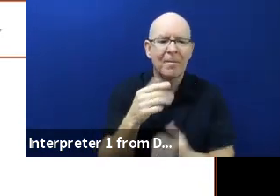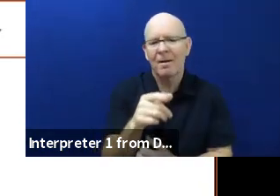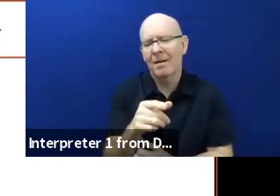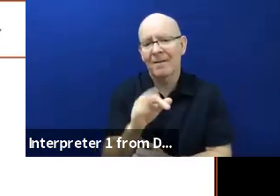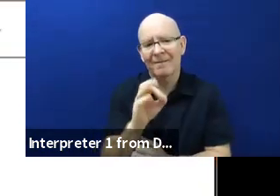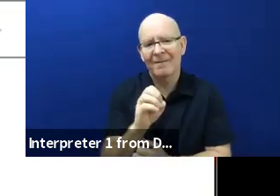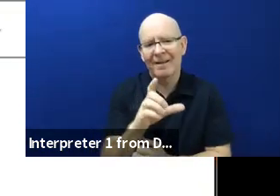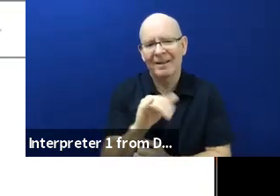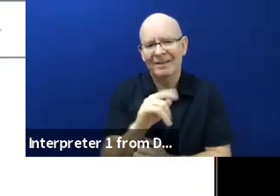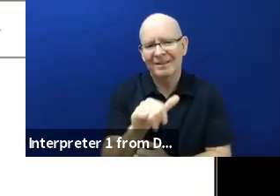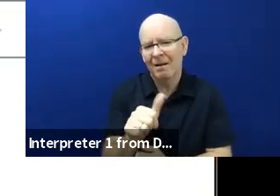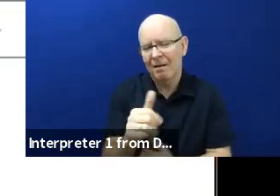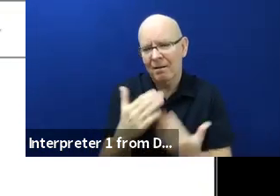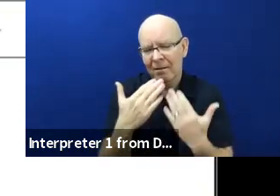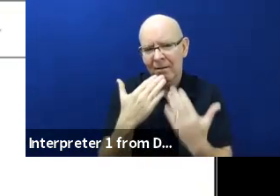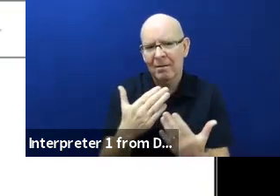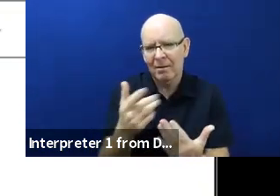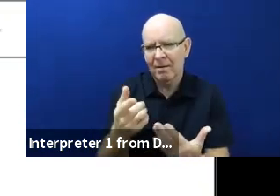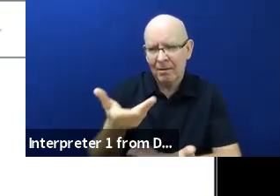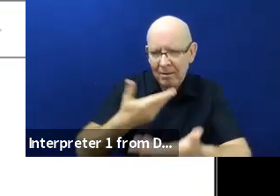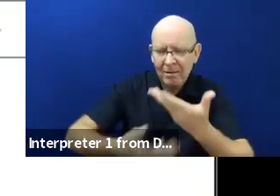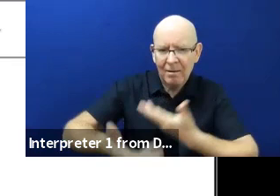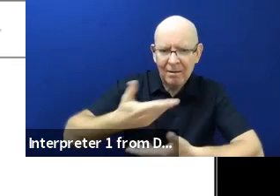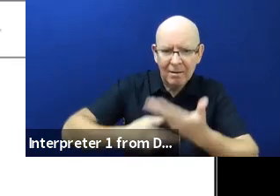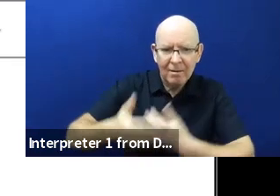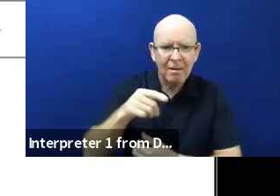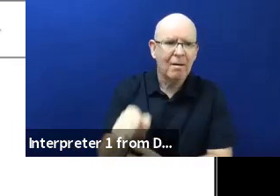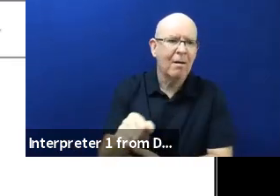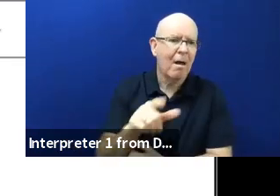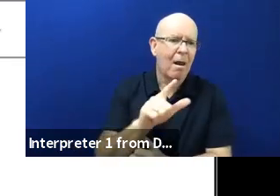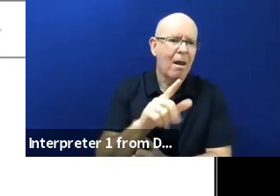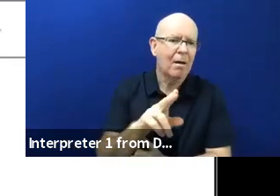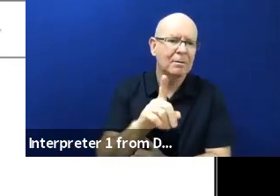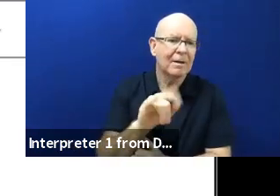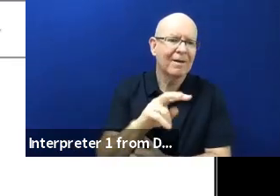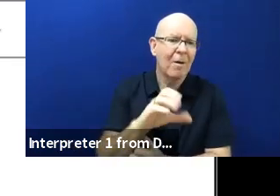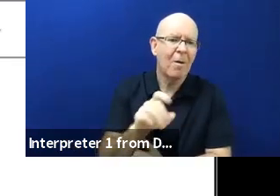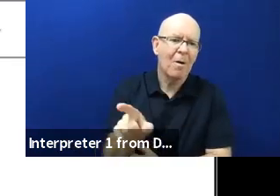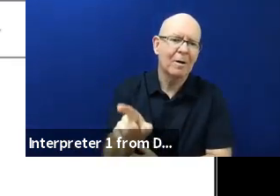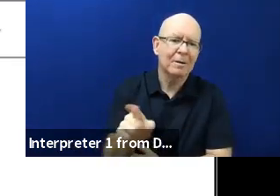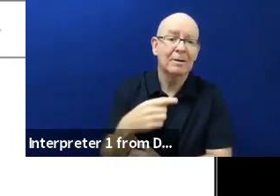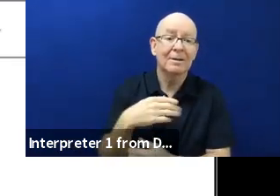this session where we're going to hear from Bimbika and Mercoledi from the Prospera